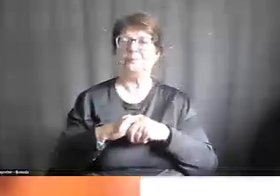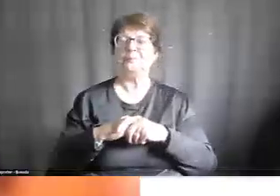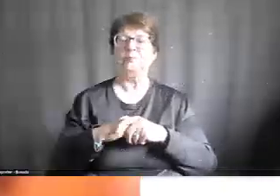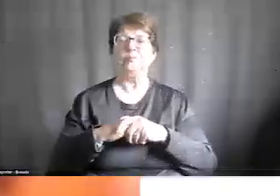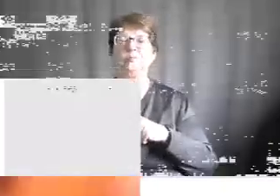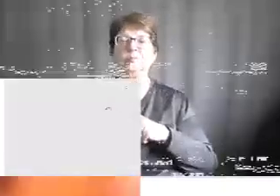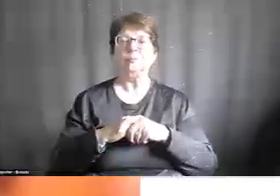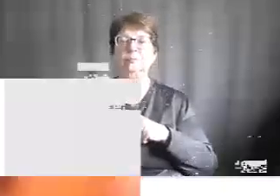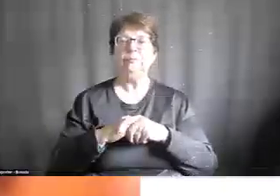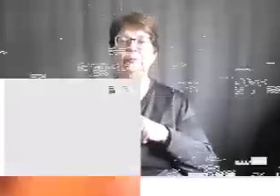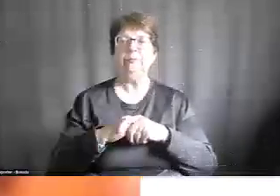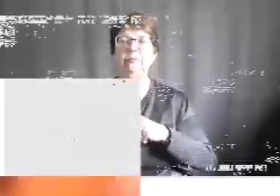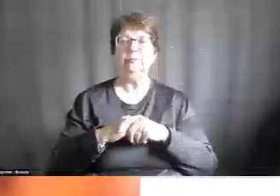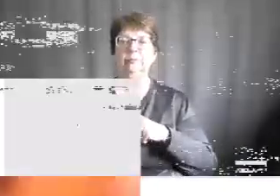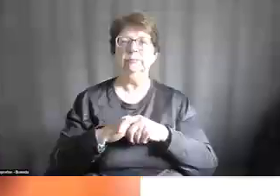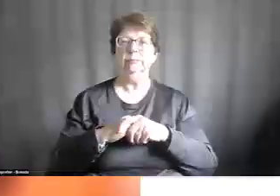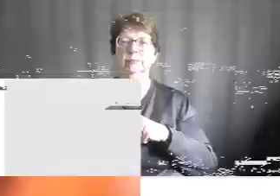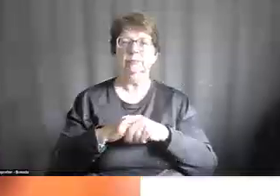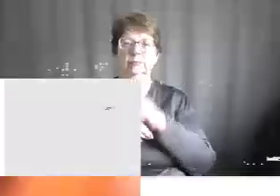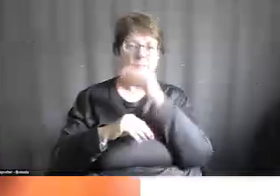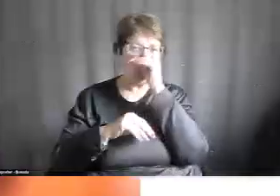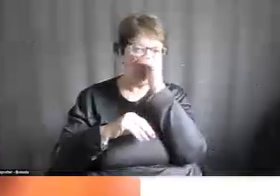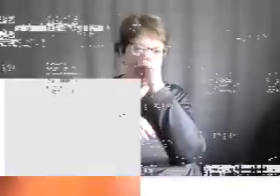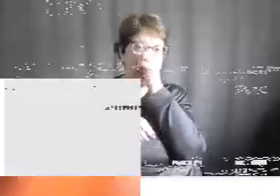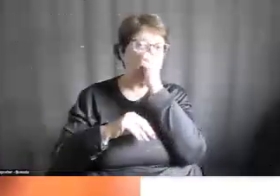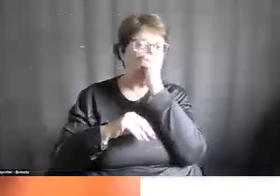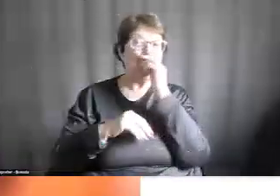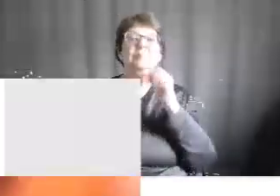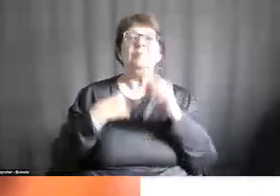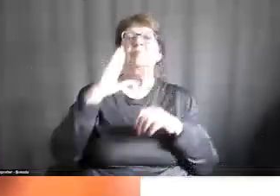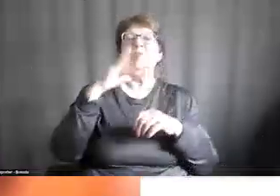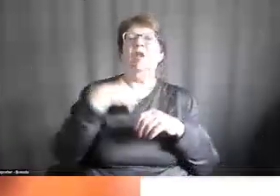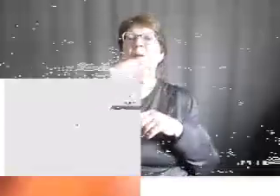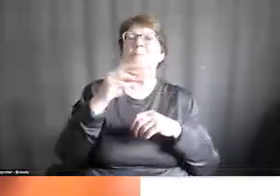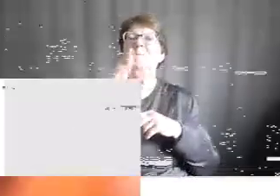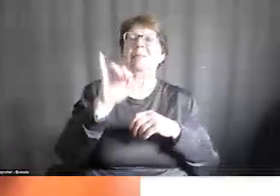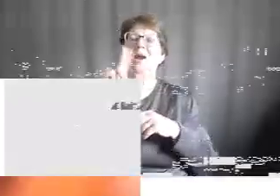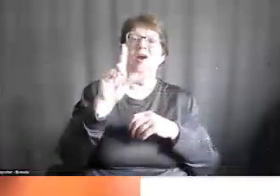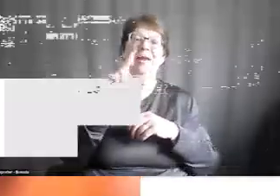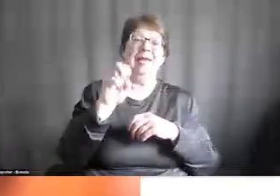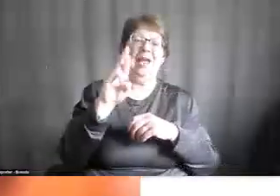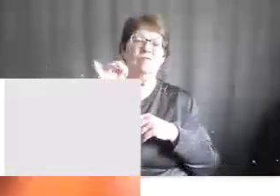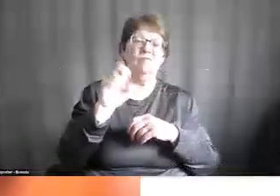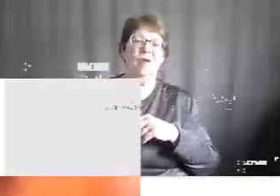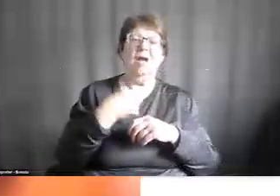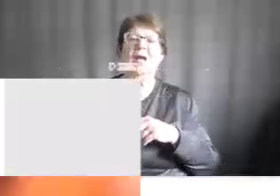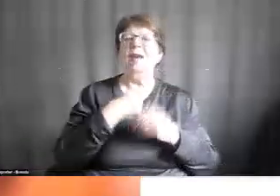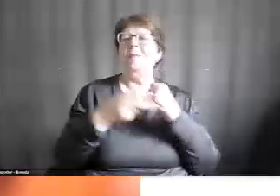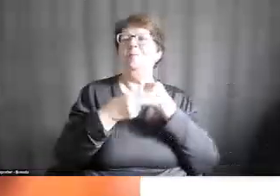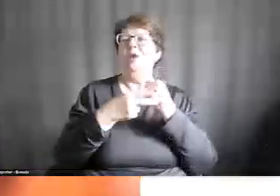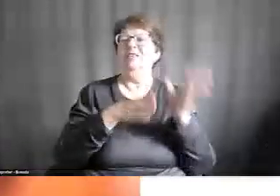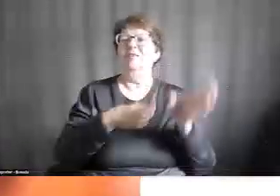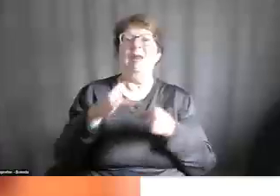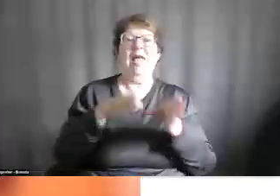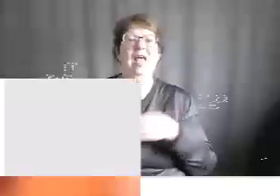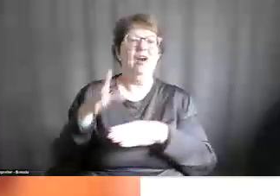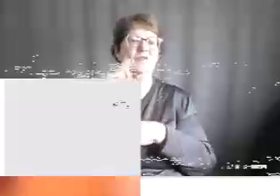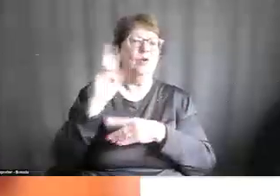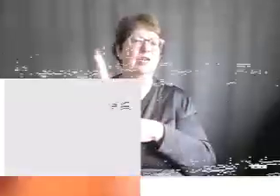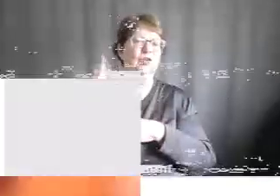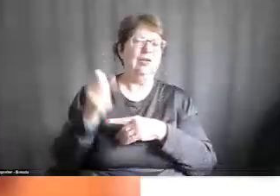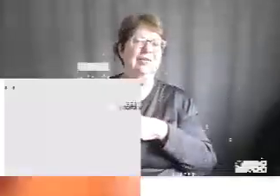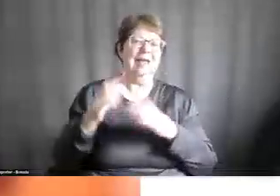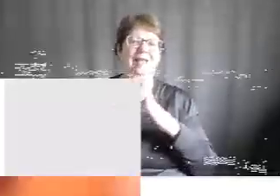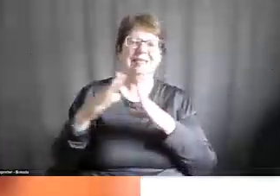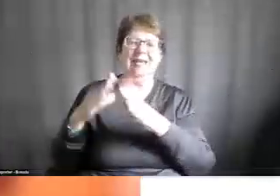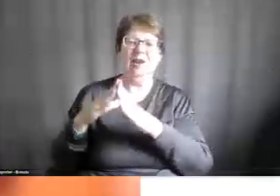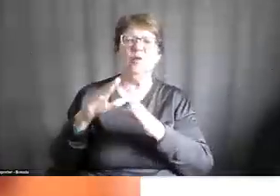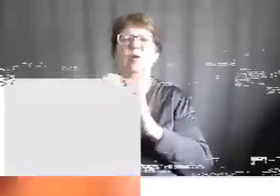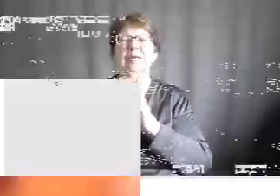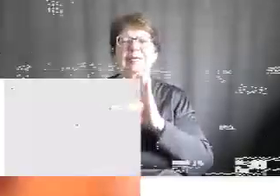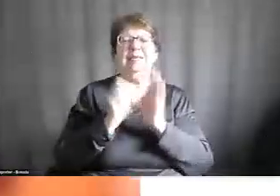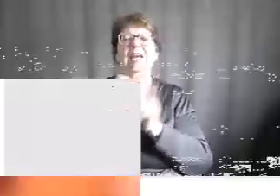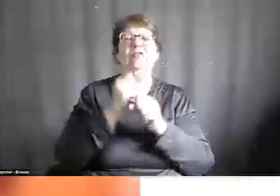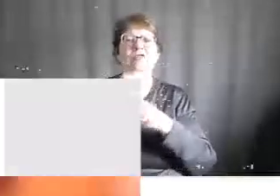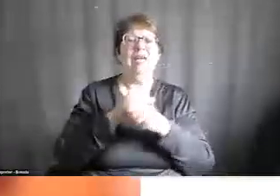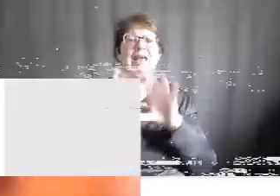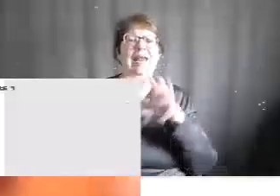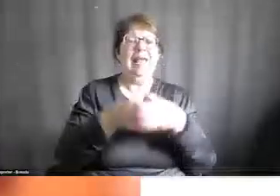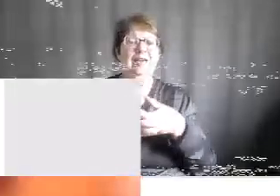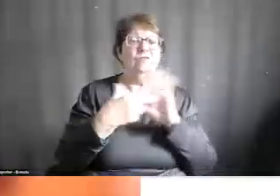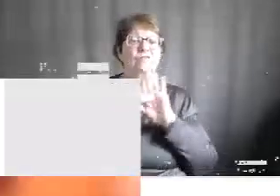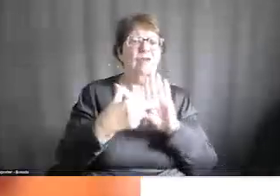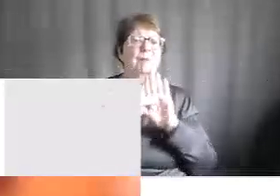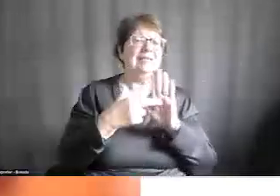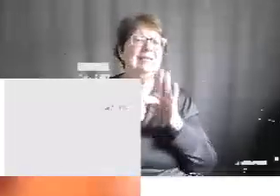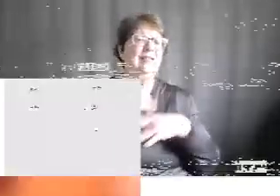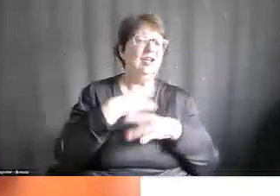Boardroom: Afternoon, System Expansion Committee. I'm Mary Kate Ryan. I'm the Preservation Planner for Historic South Downtown. We're a state-created entity representing the interests of Pioneer Square and Chinatown International District.